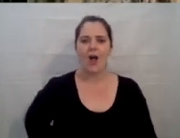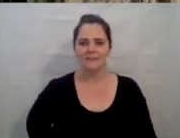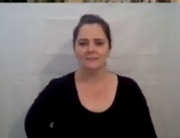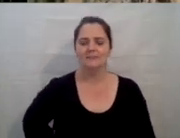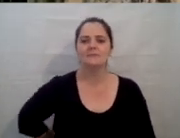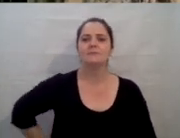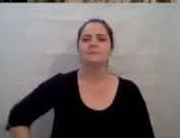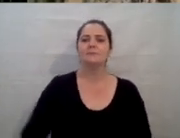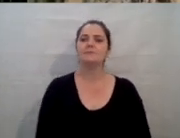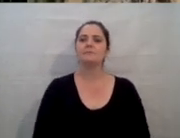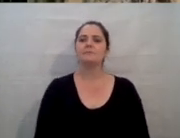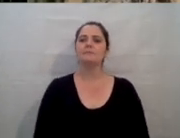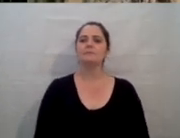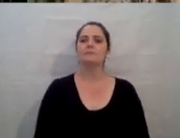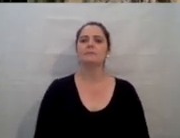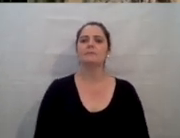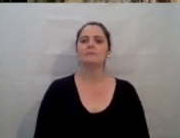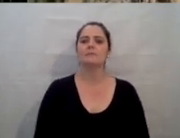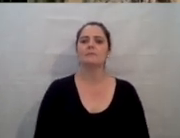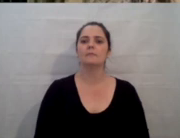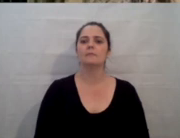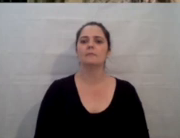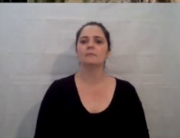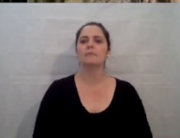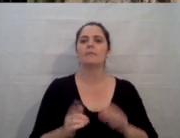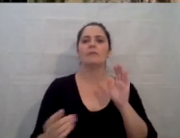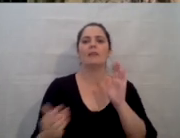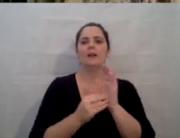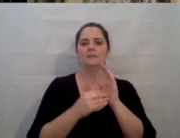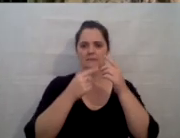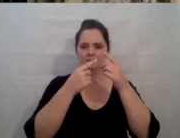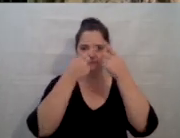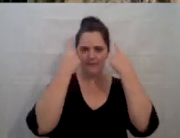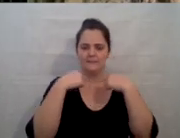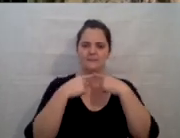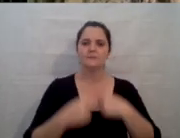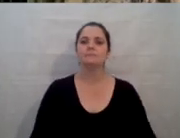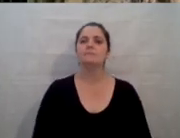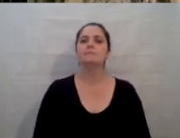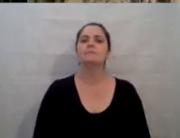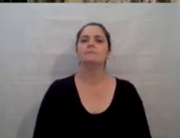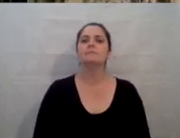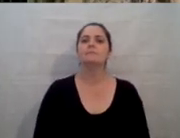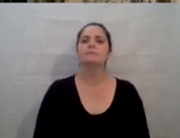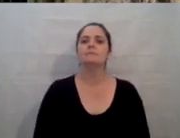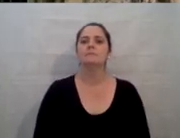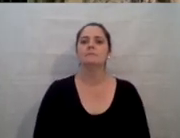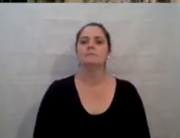there to her shoulder and then head moving forward in that area.